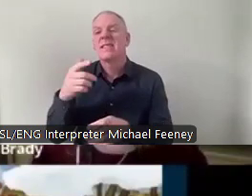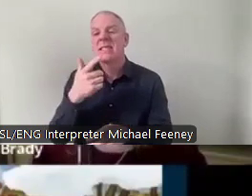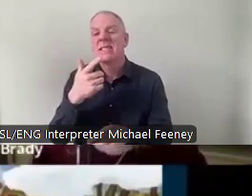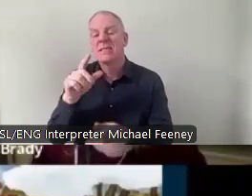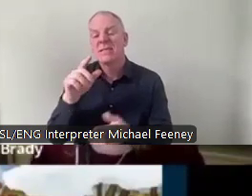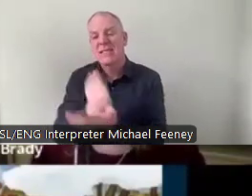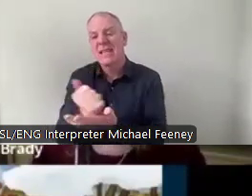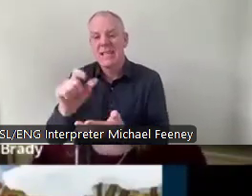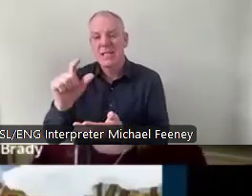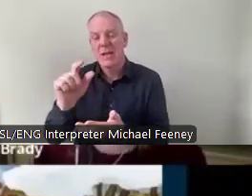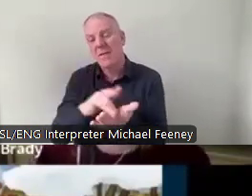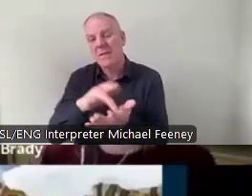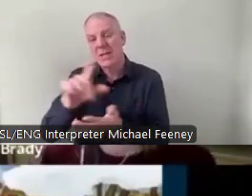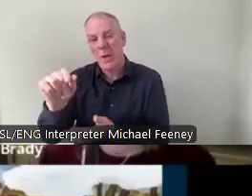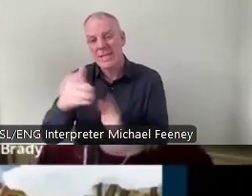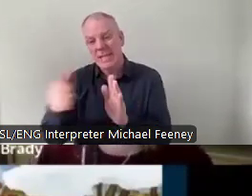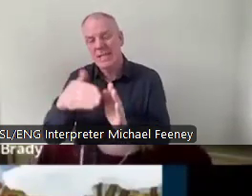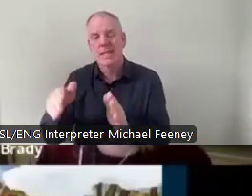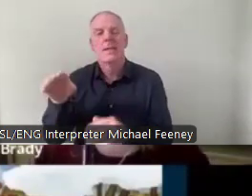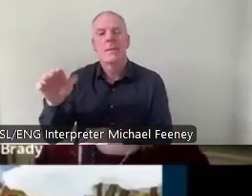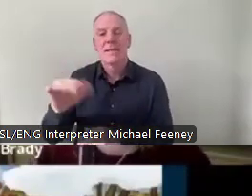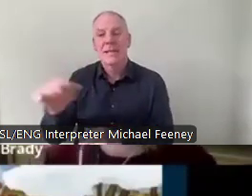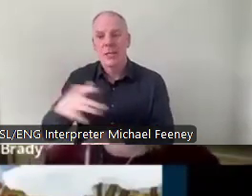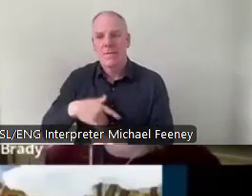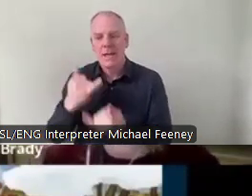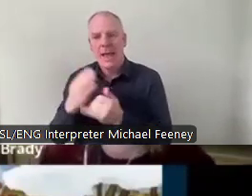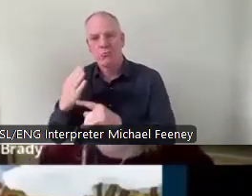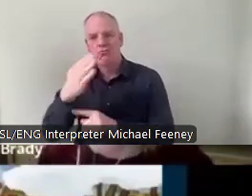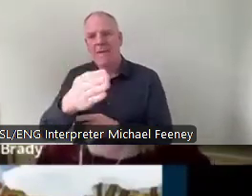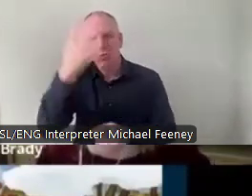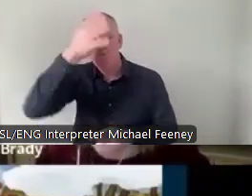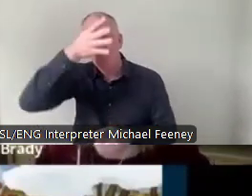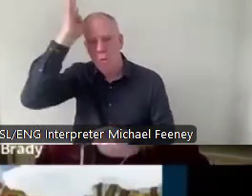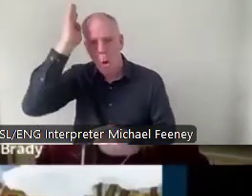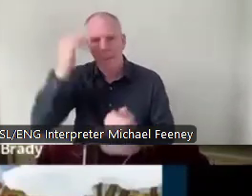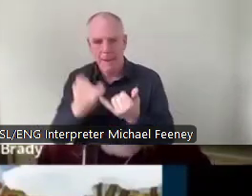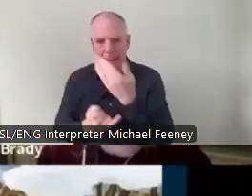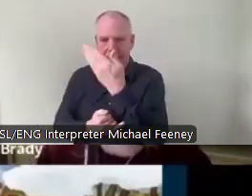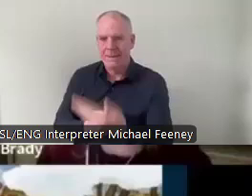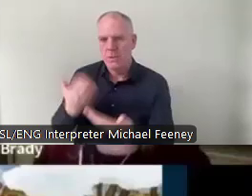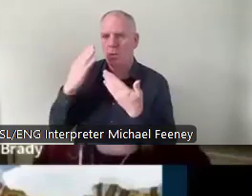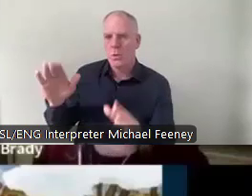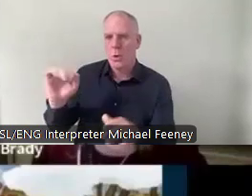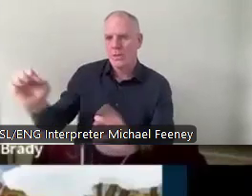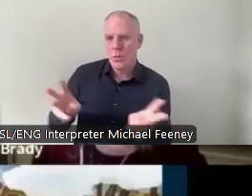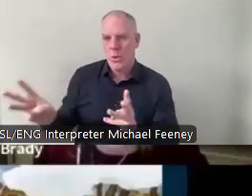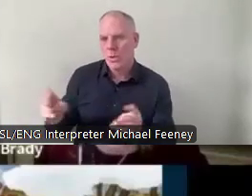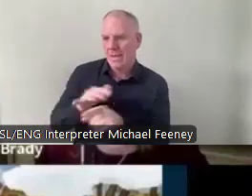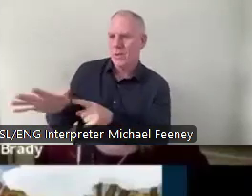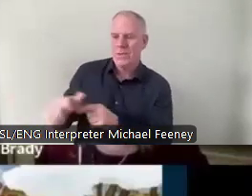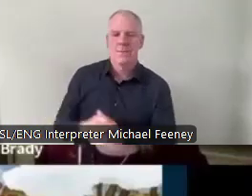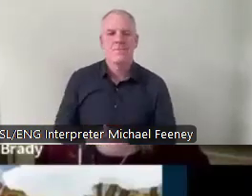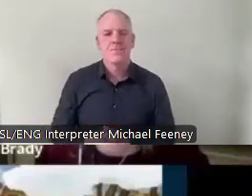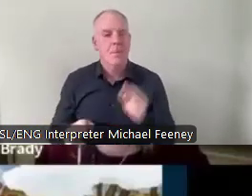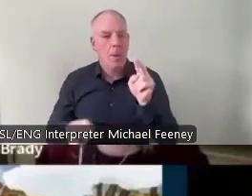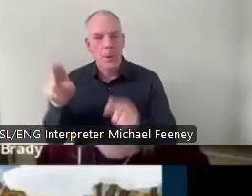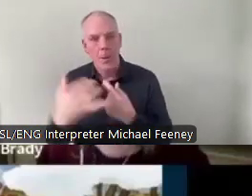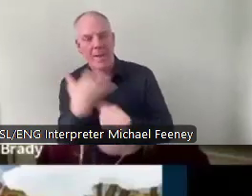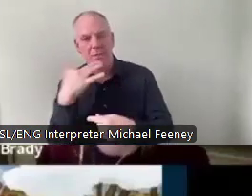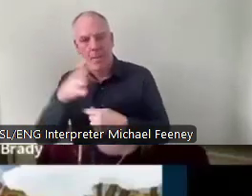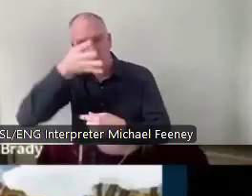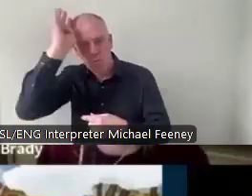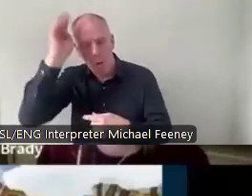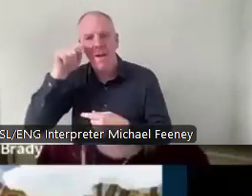to Rome as various direct quotations from these kinds of ancient marble reliefs seem to testify. These new influences are what led him to conceive the kinds of chaotic